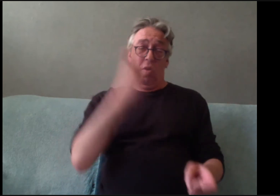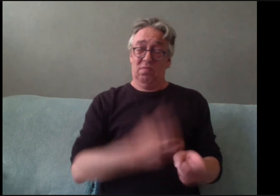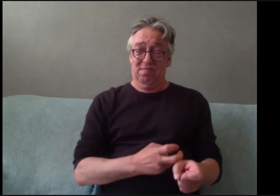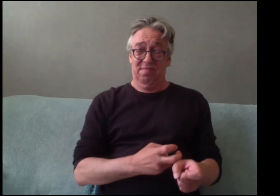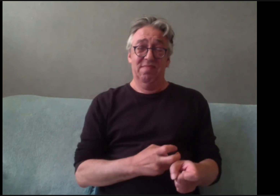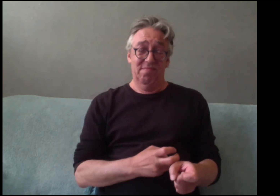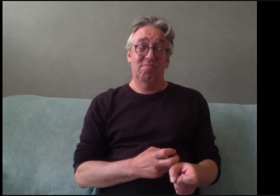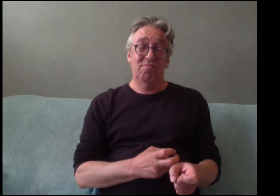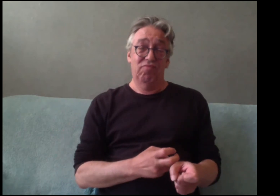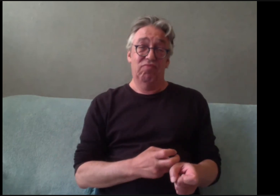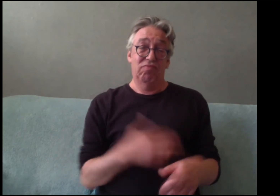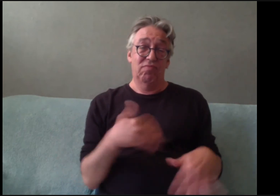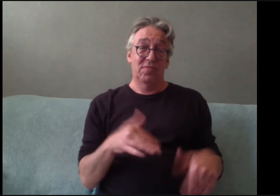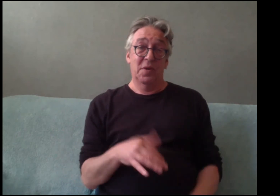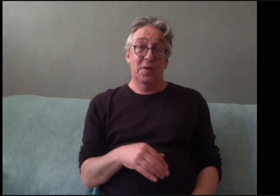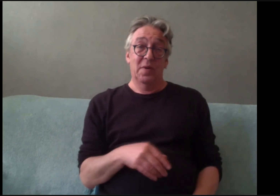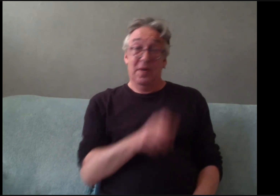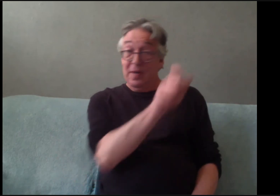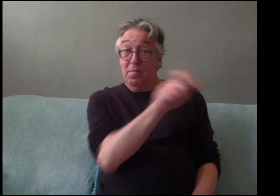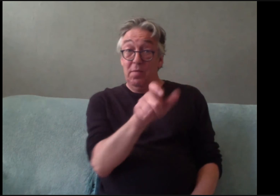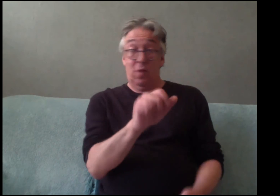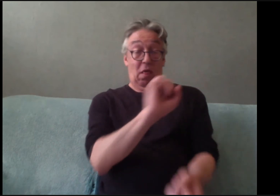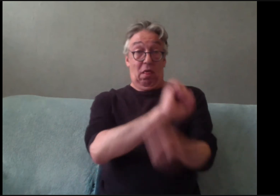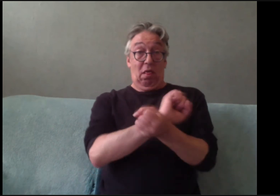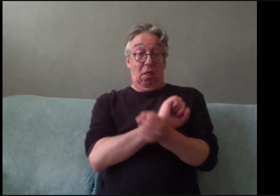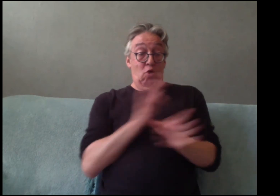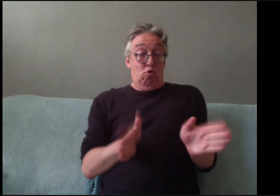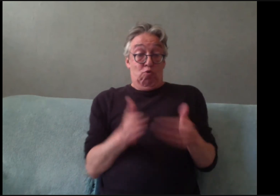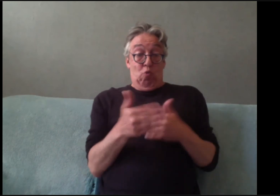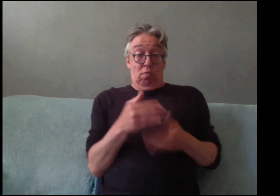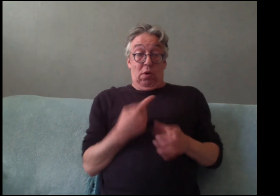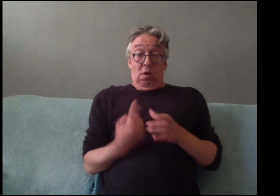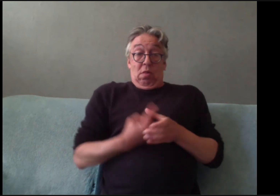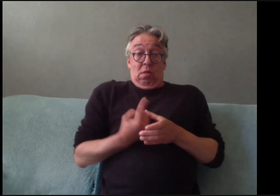in the case of autistic people, communication, remote communication